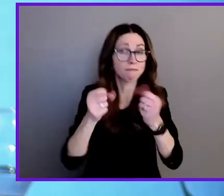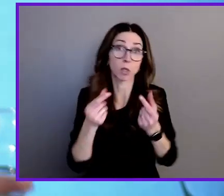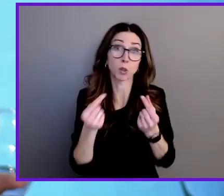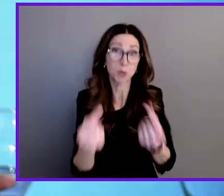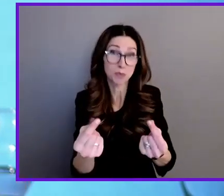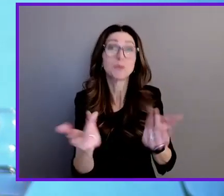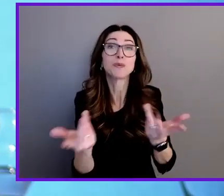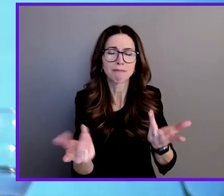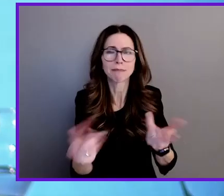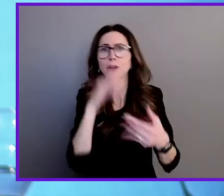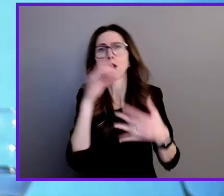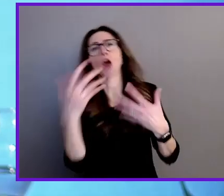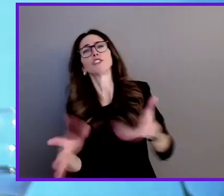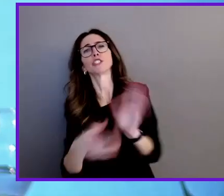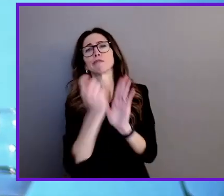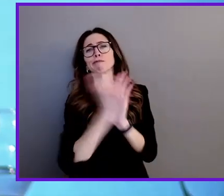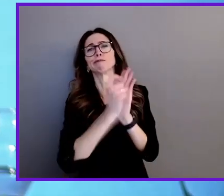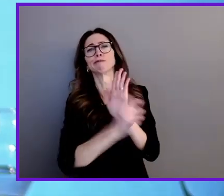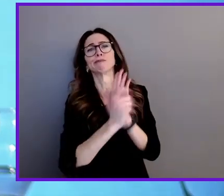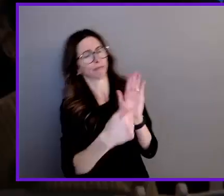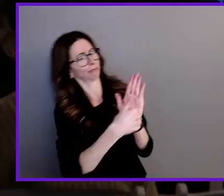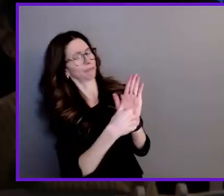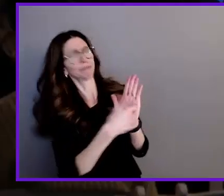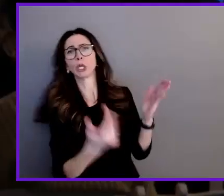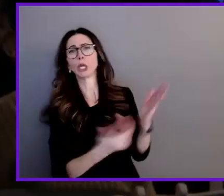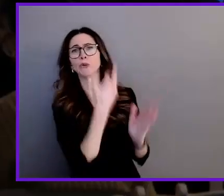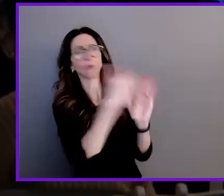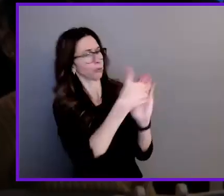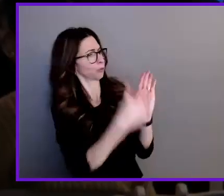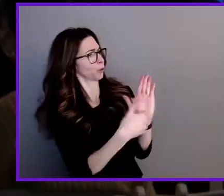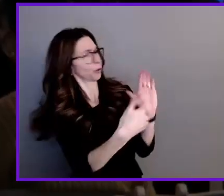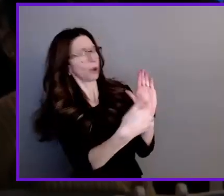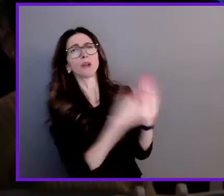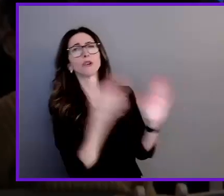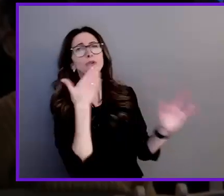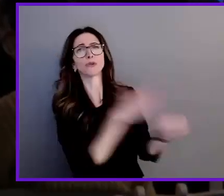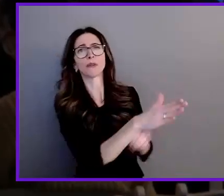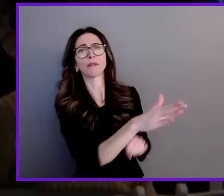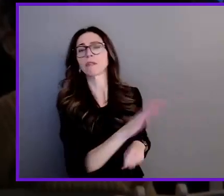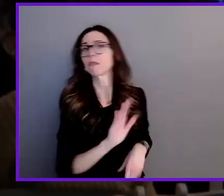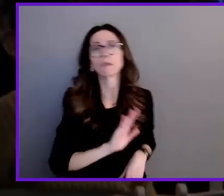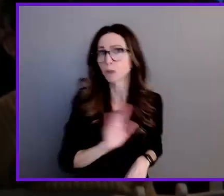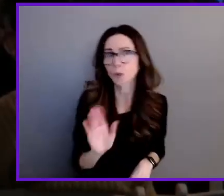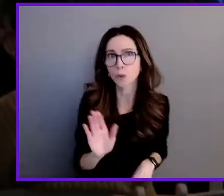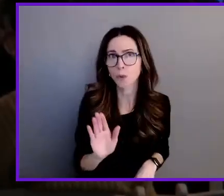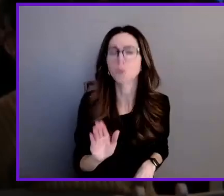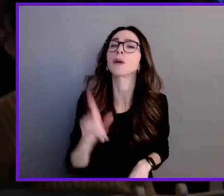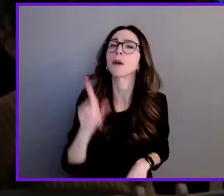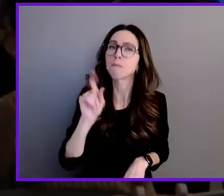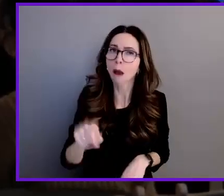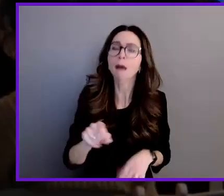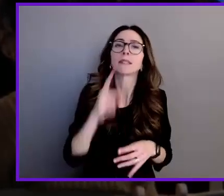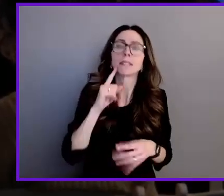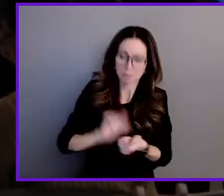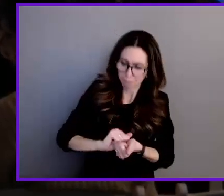I think it has to become something that’s much more natural and organic as a rule. Thank you.